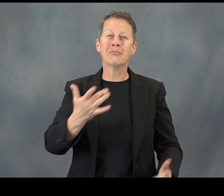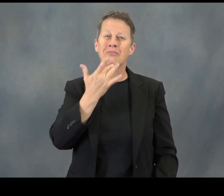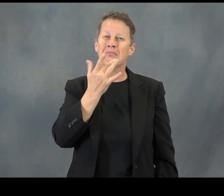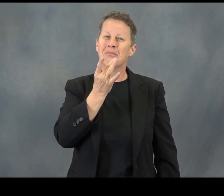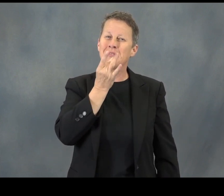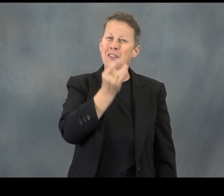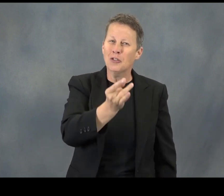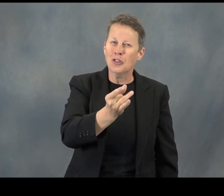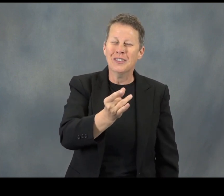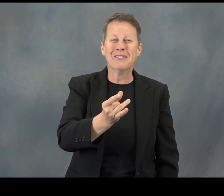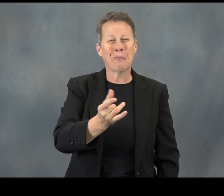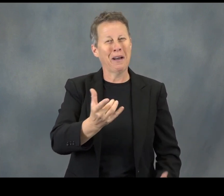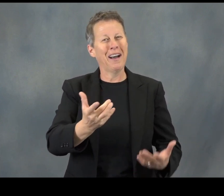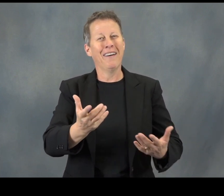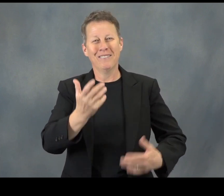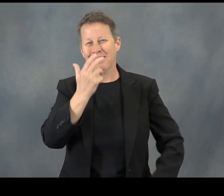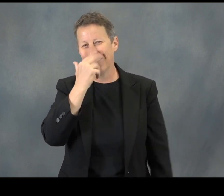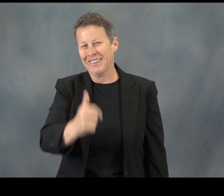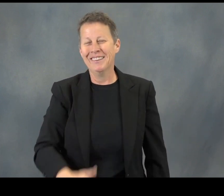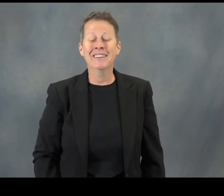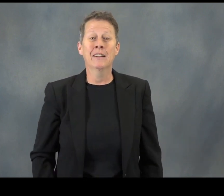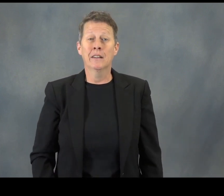It was a very funny experience.